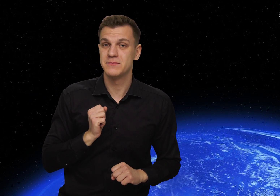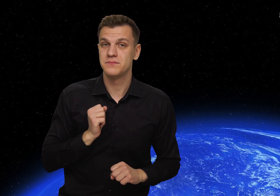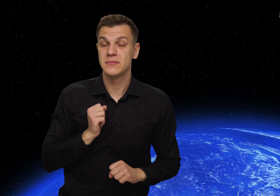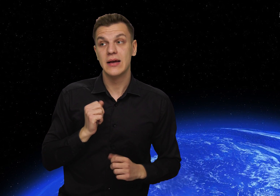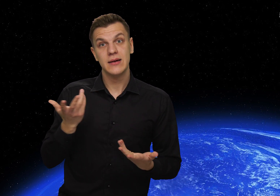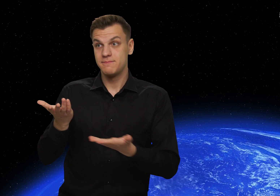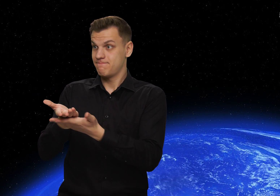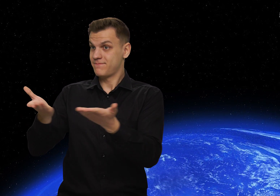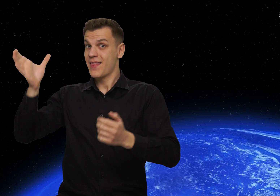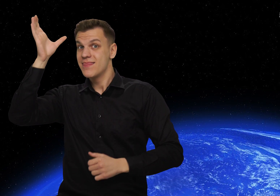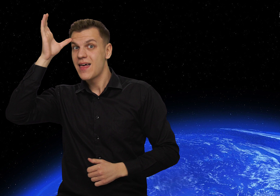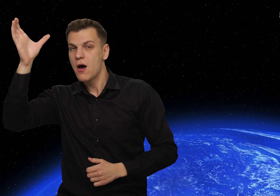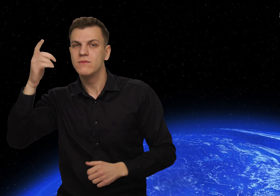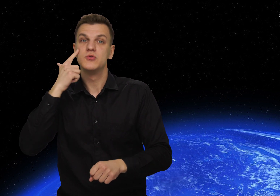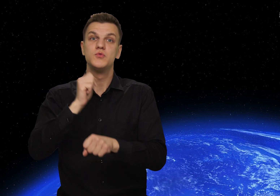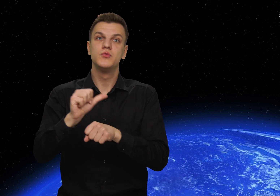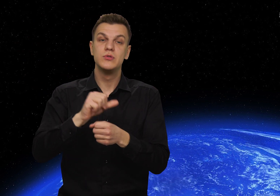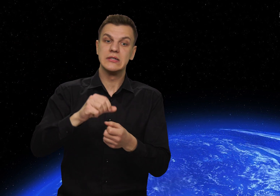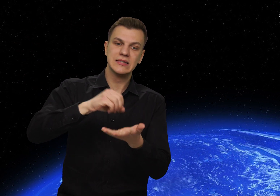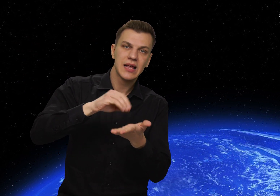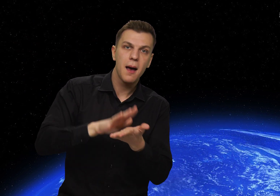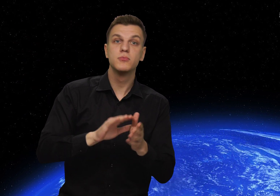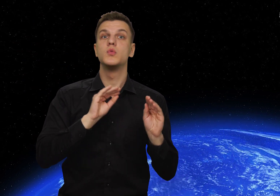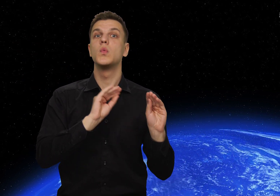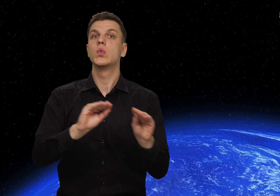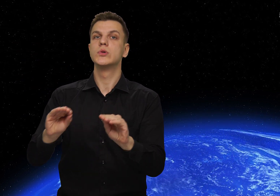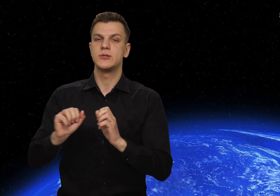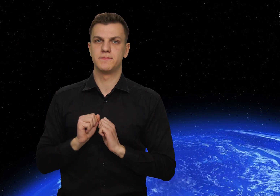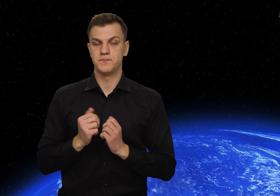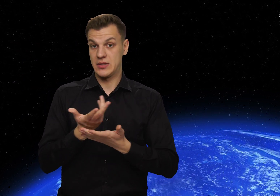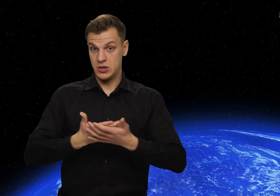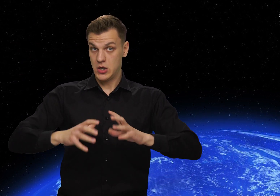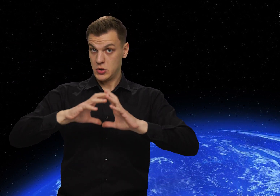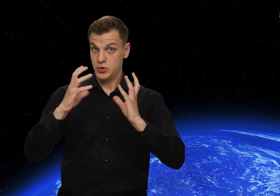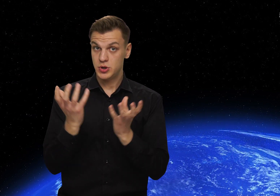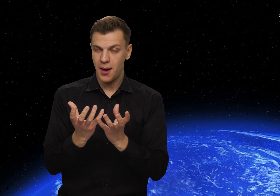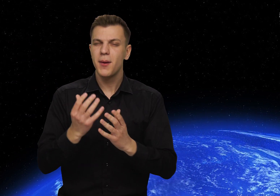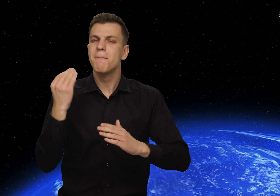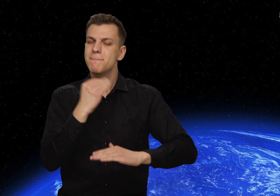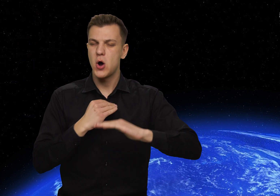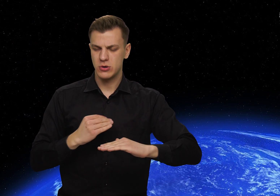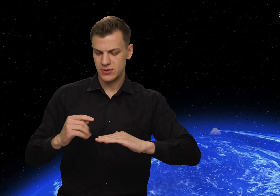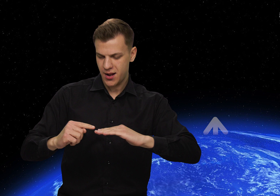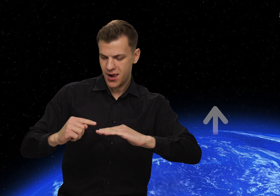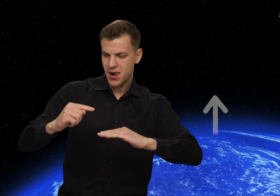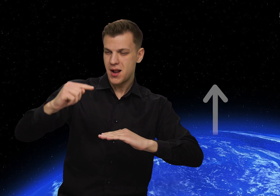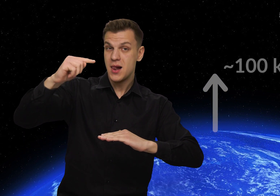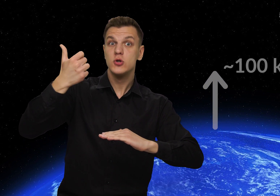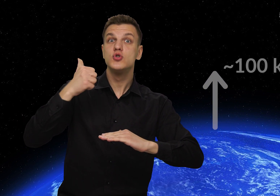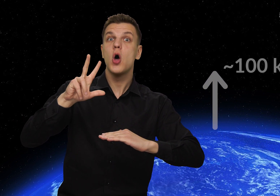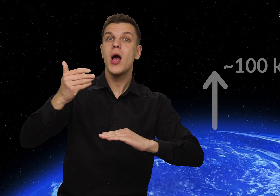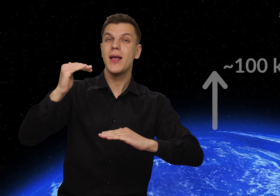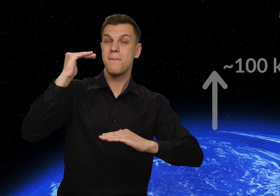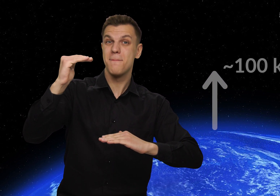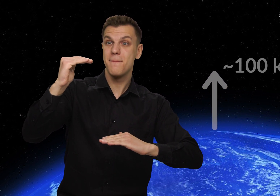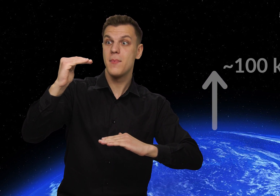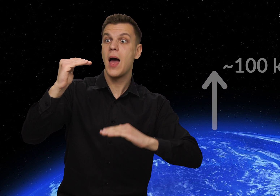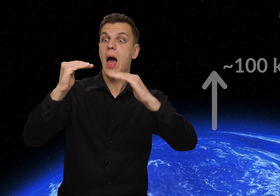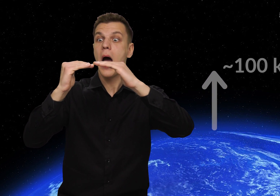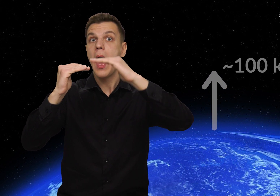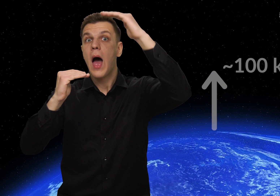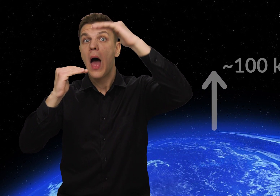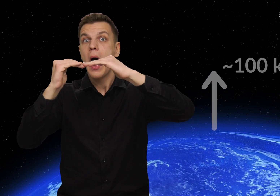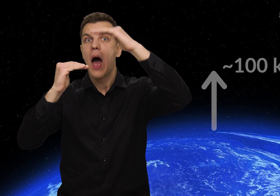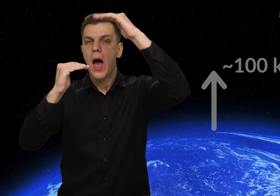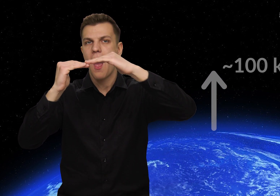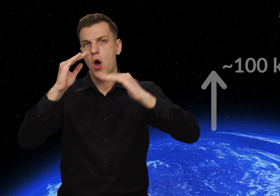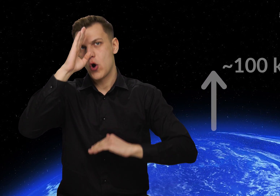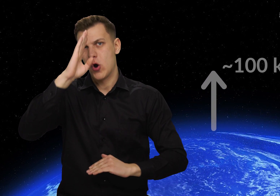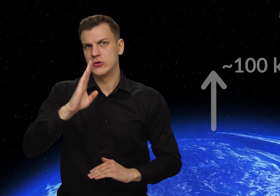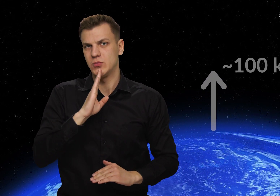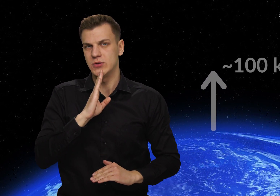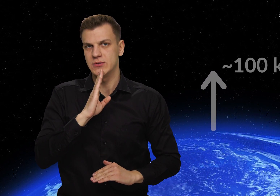The most common assumption is the altitude approx. 100 km above sea level.